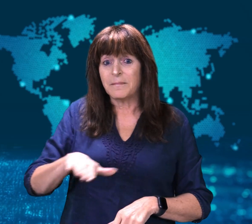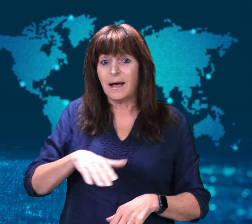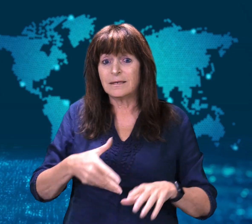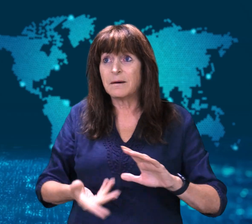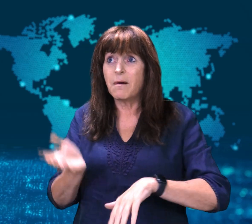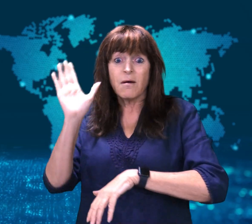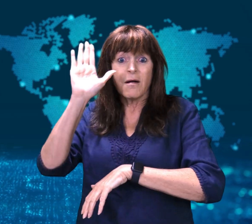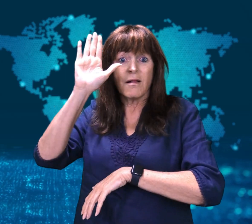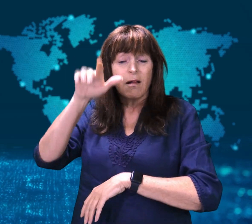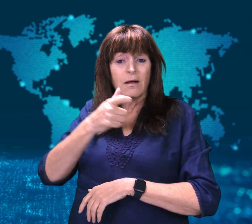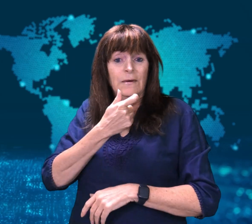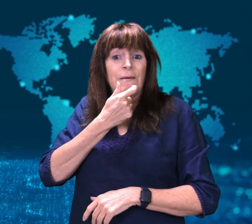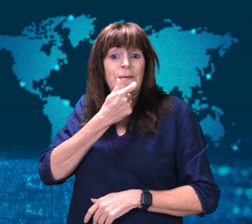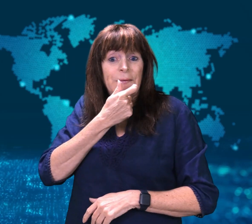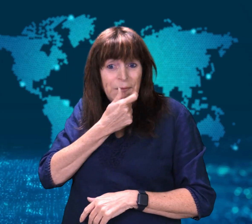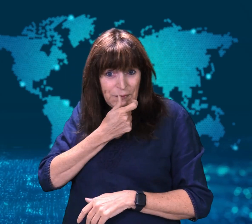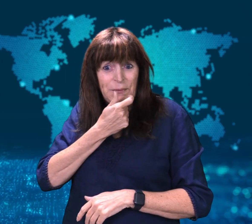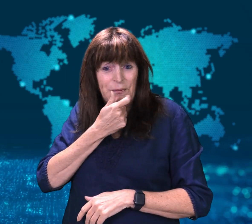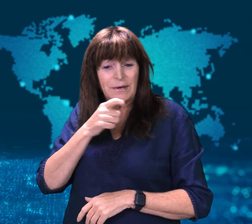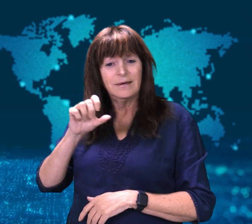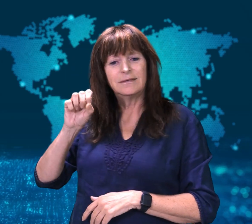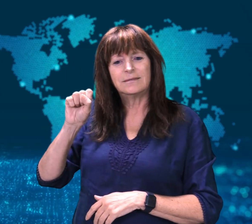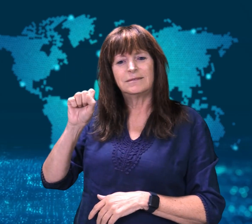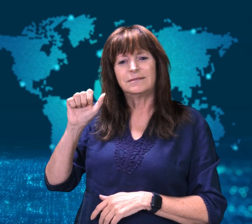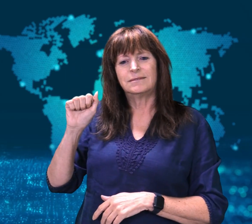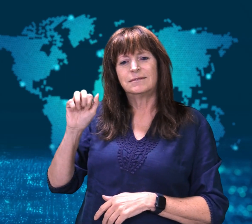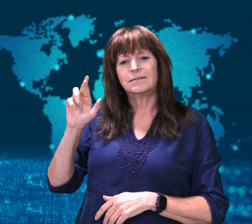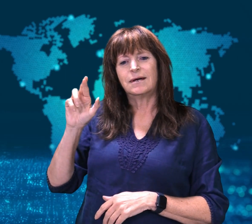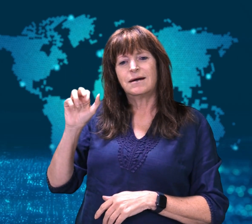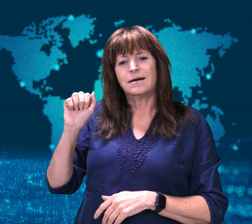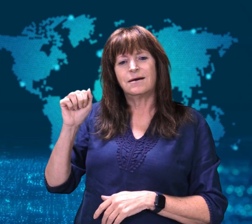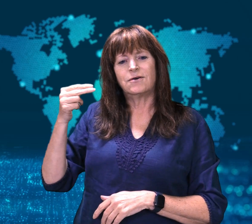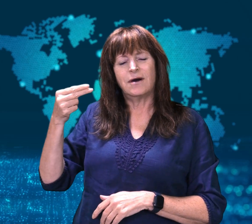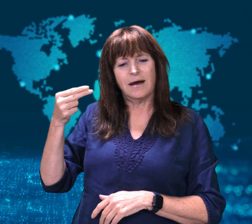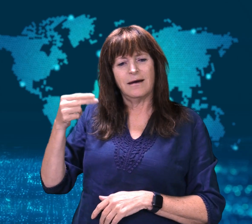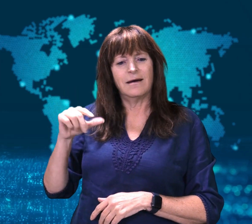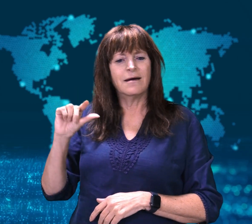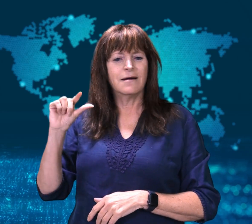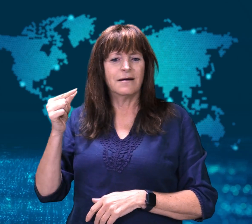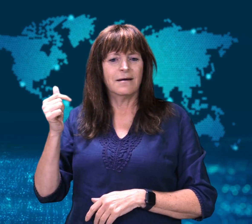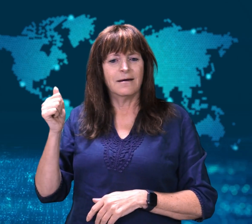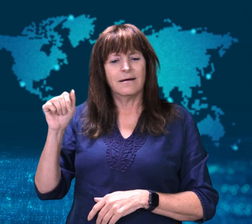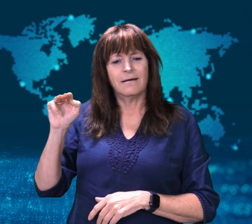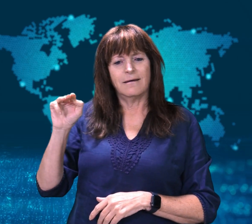Basketball referee, Sarah Gamal,